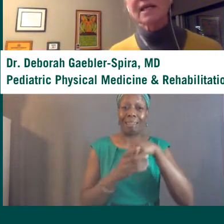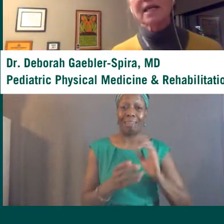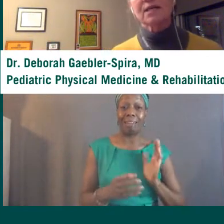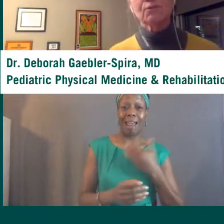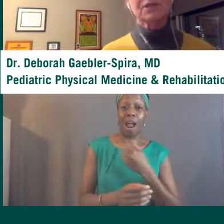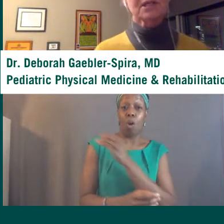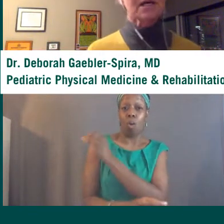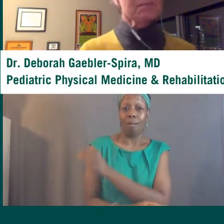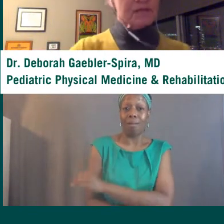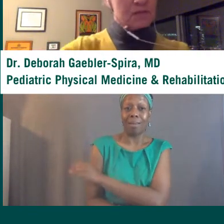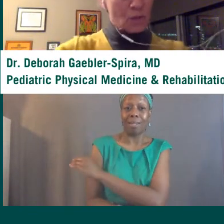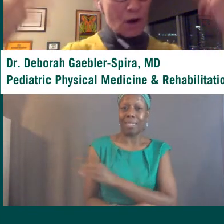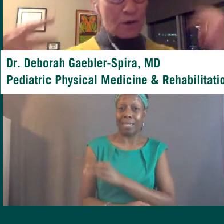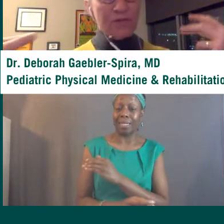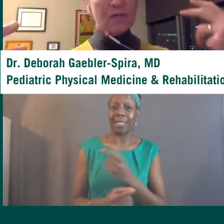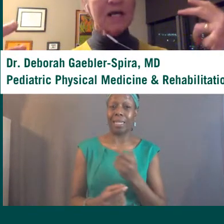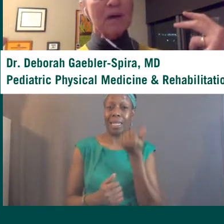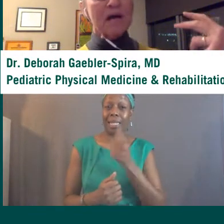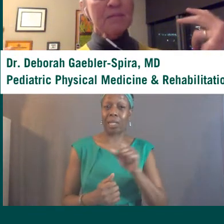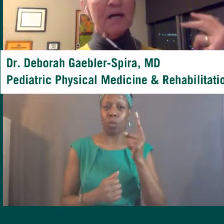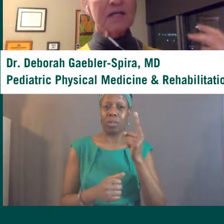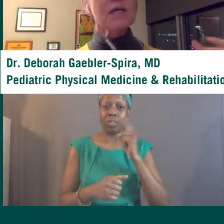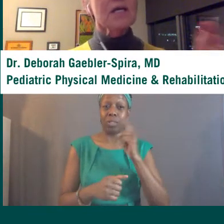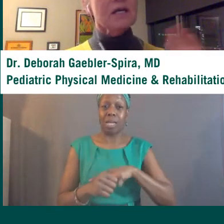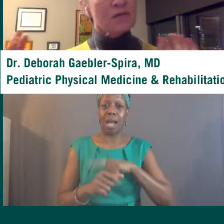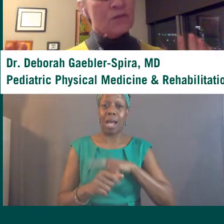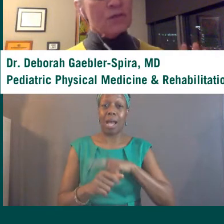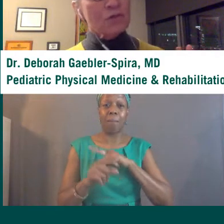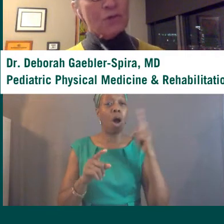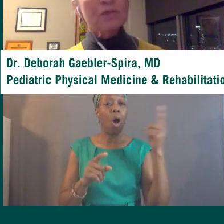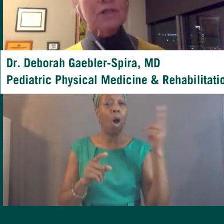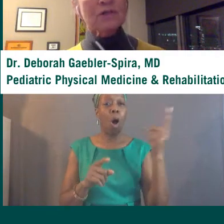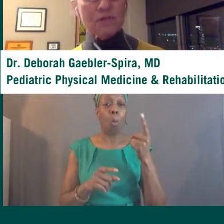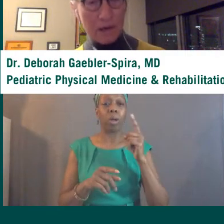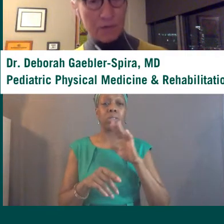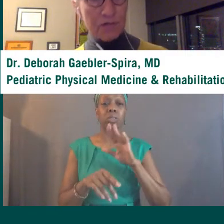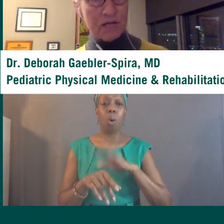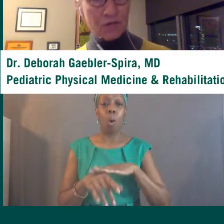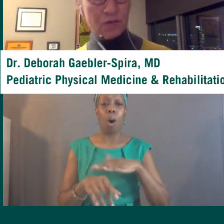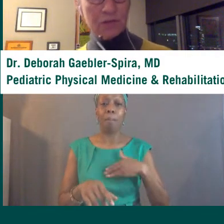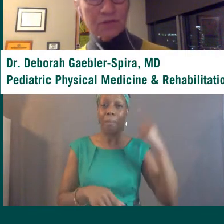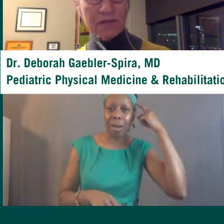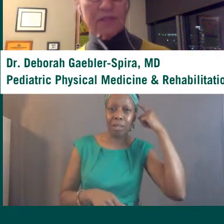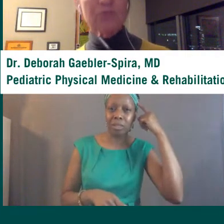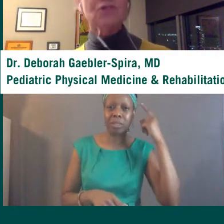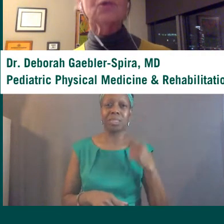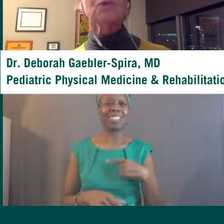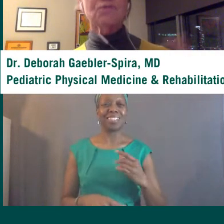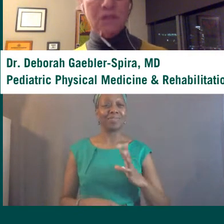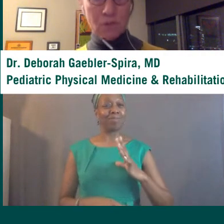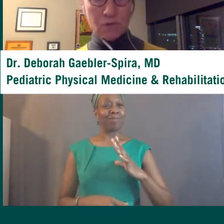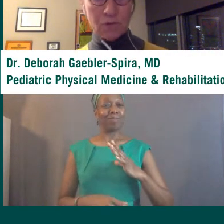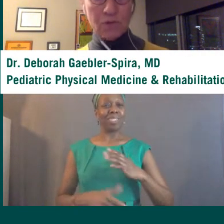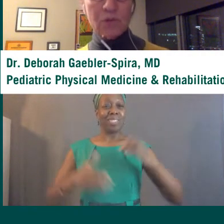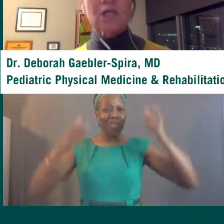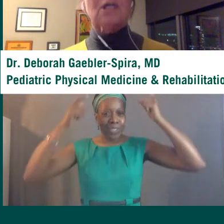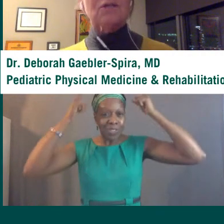at any one time but it is always on my mind. Is was the Jewel in the crown, at Shirley Ryan, which is the researchers.